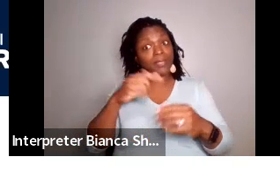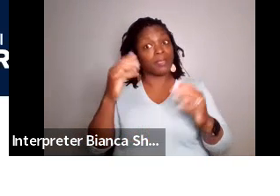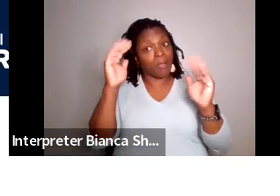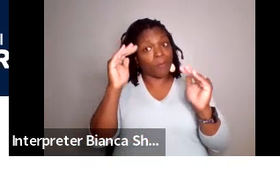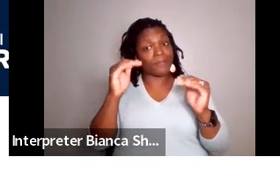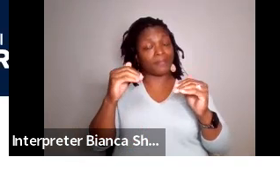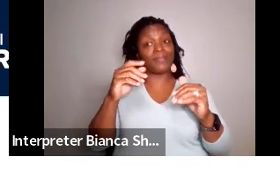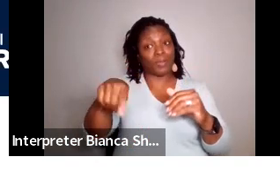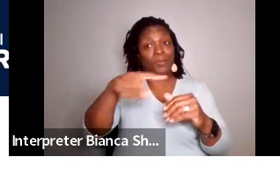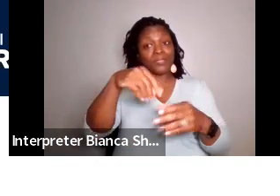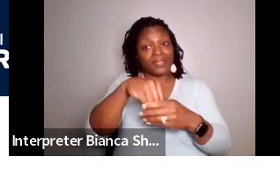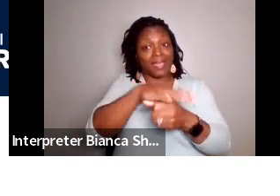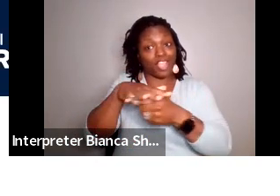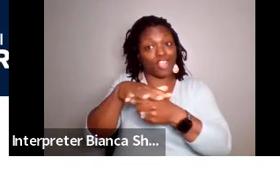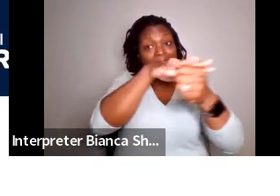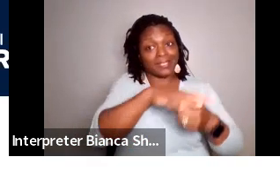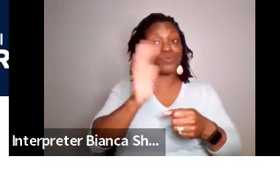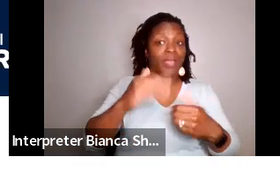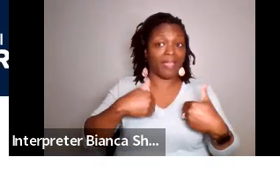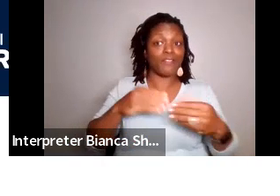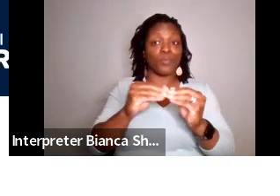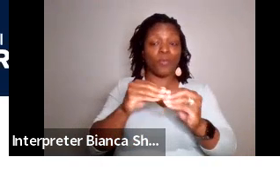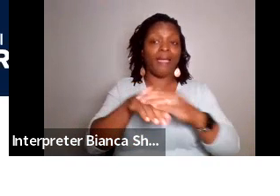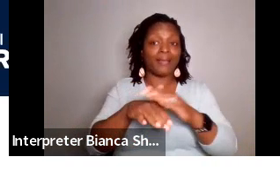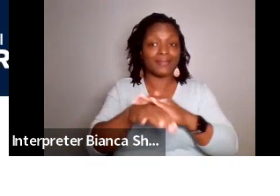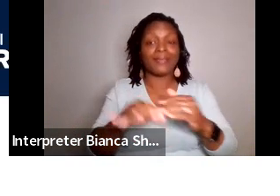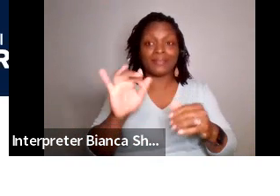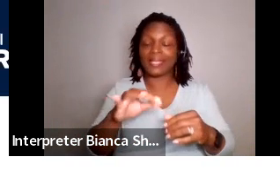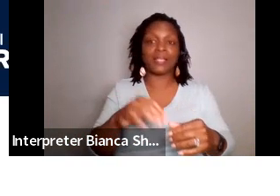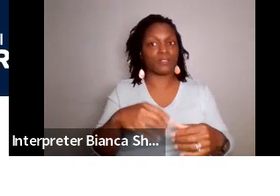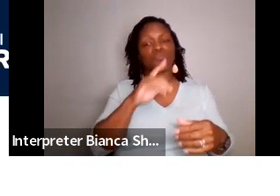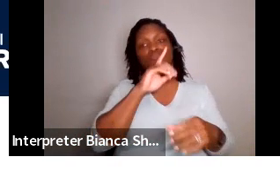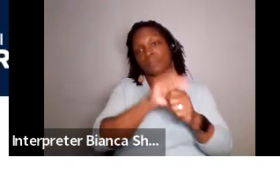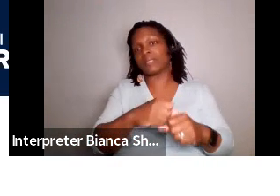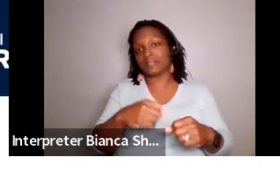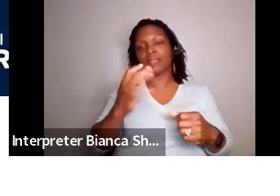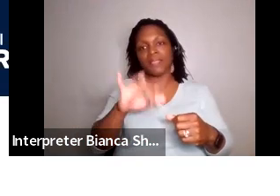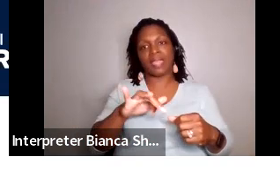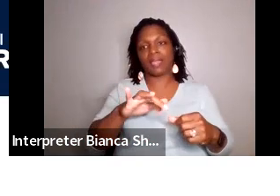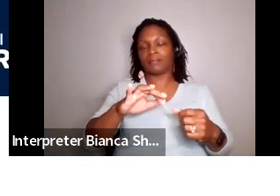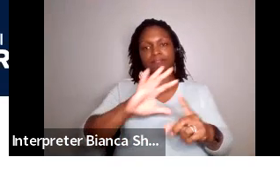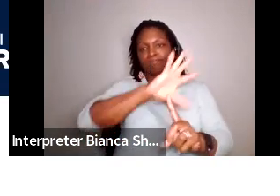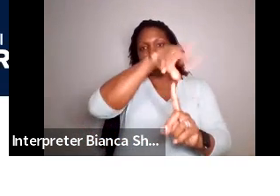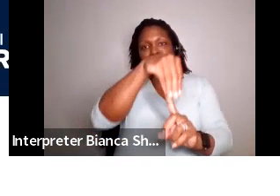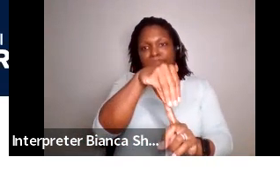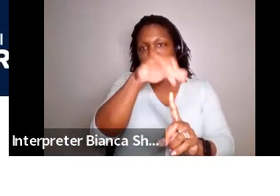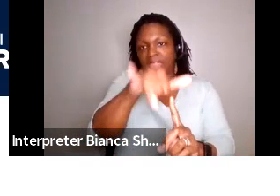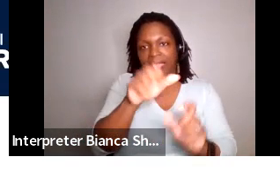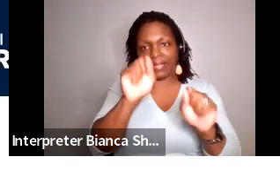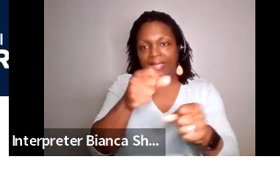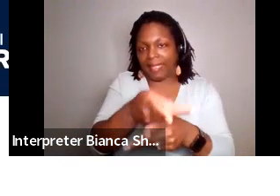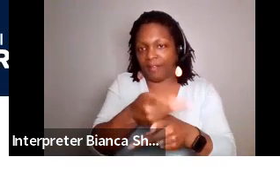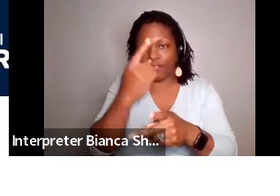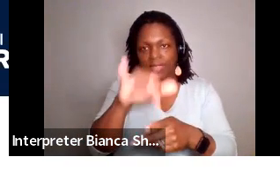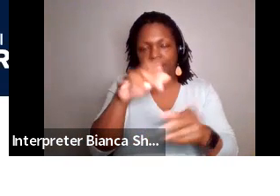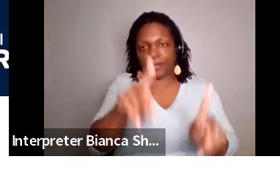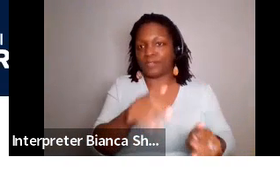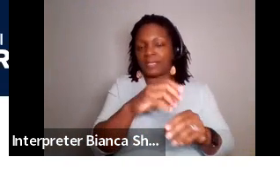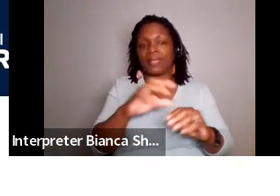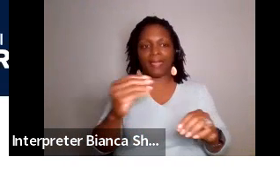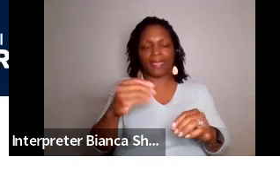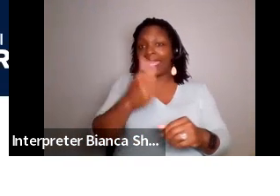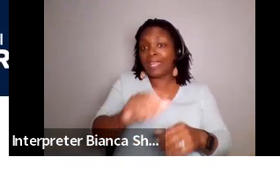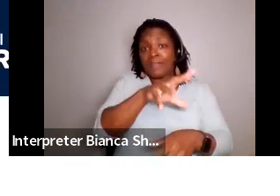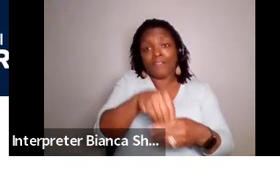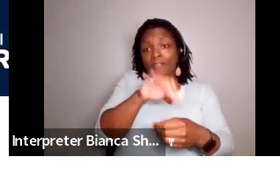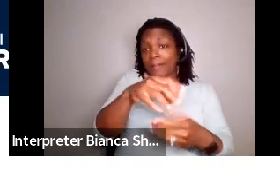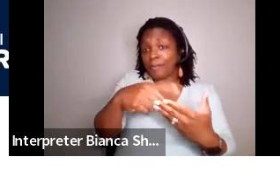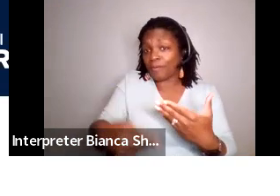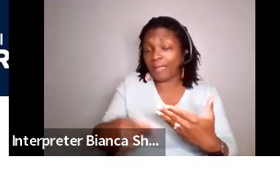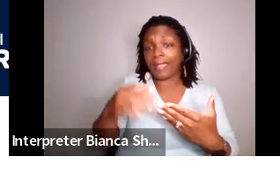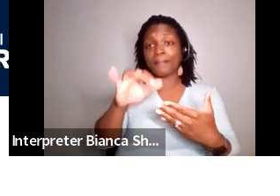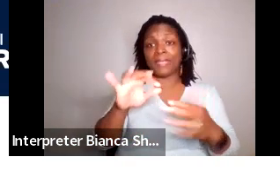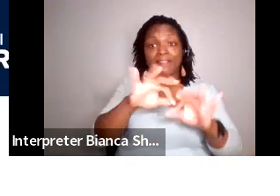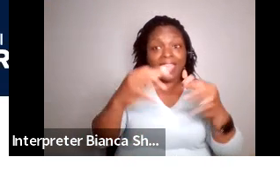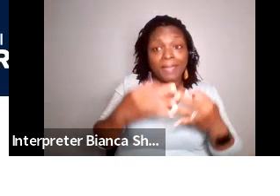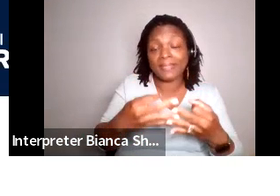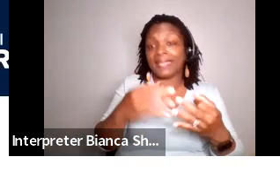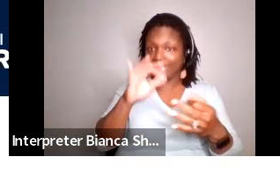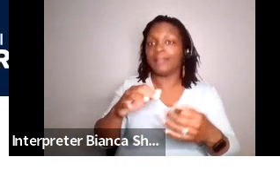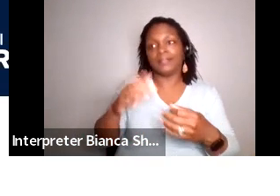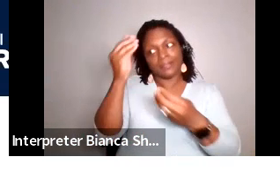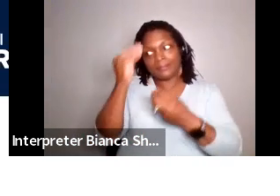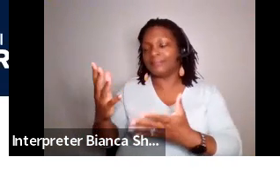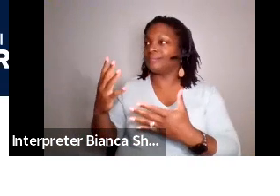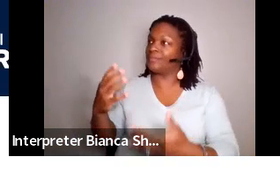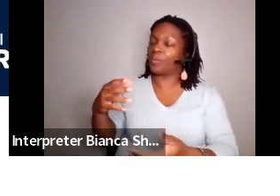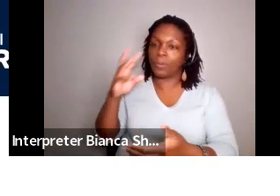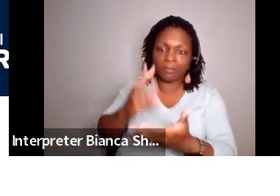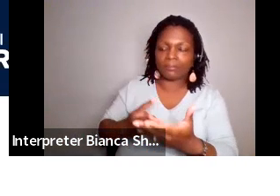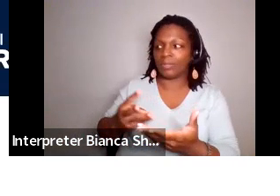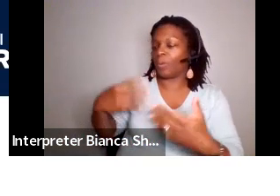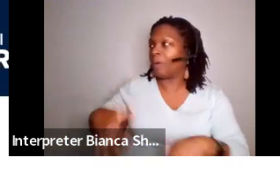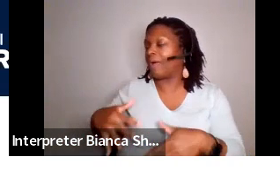And really feel like that. That is a very well rounded approach to provide the services that people need, and we've heard nothing but good testimonials about particularly families who live within their family extended family.